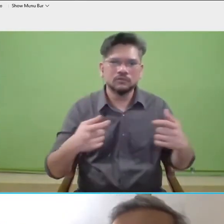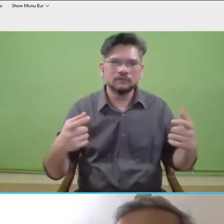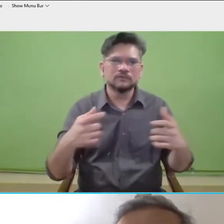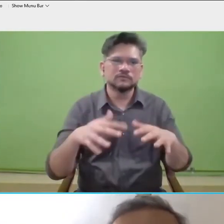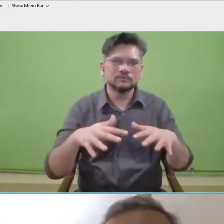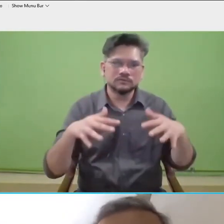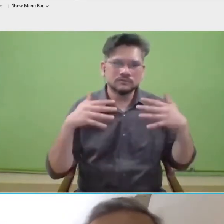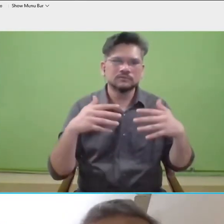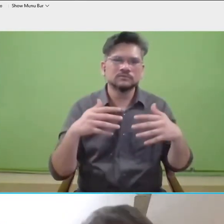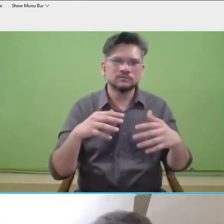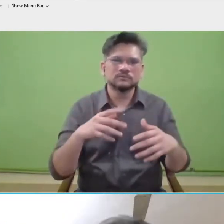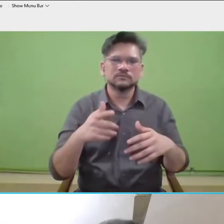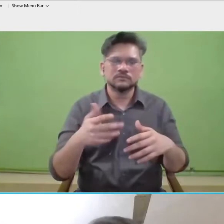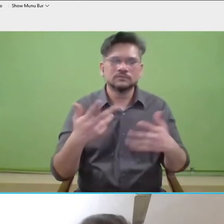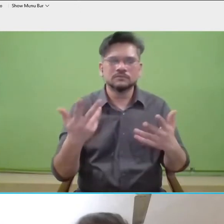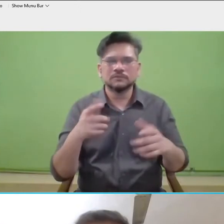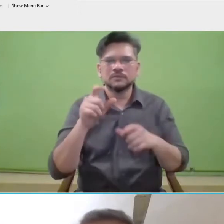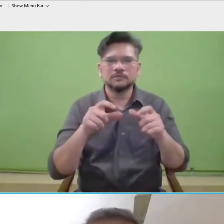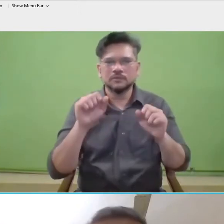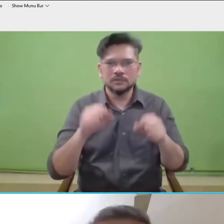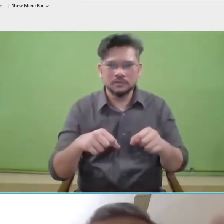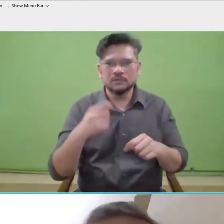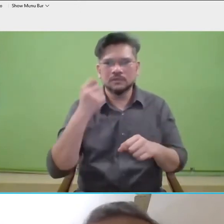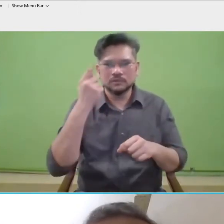people can understand each other quickly like somebody is giving a talk